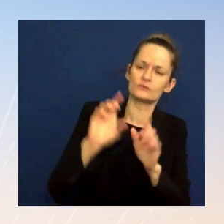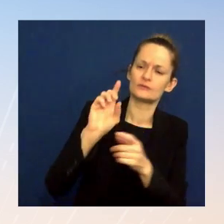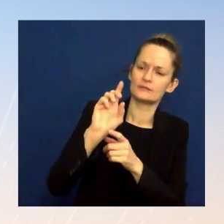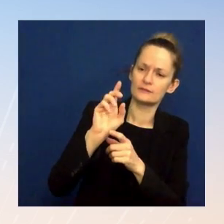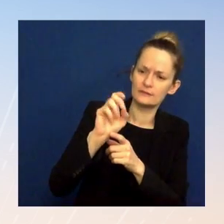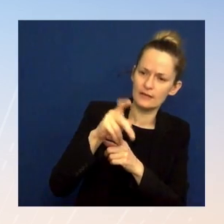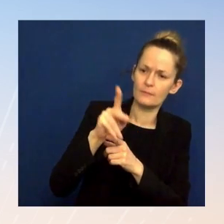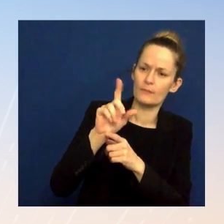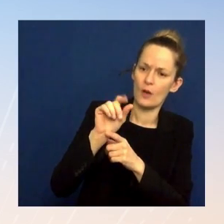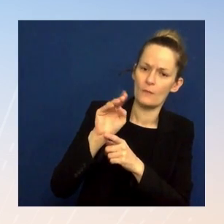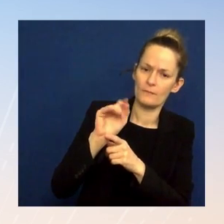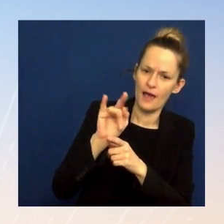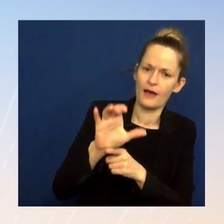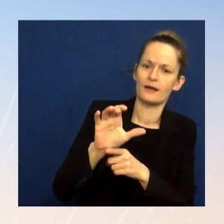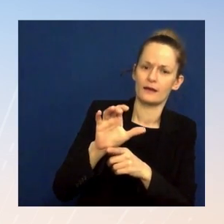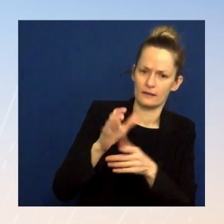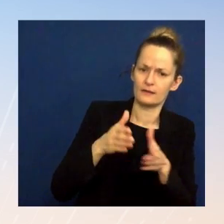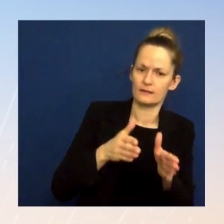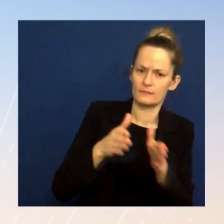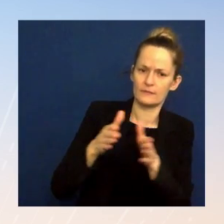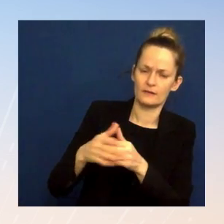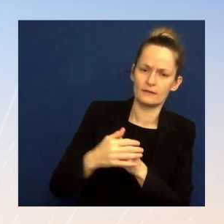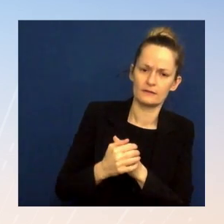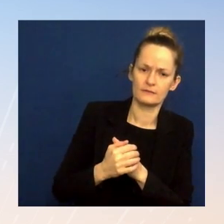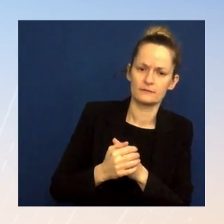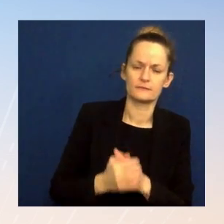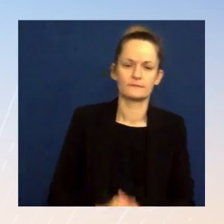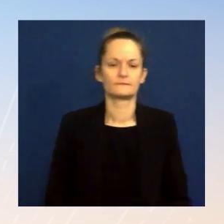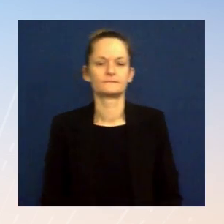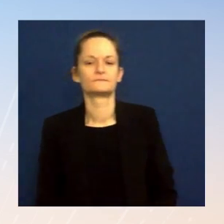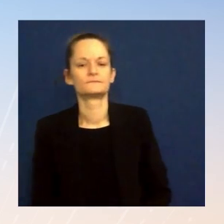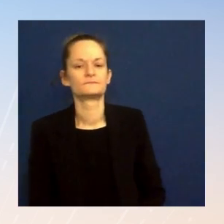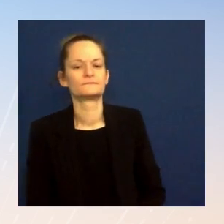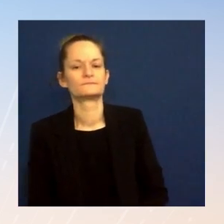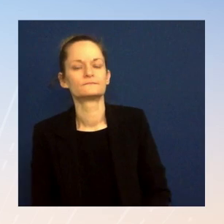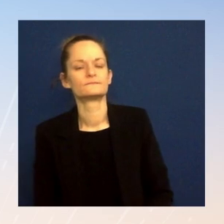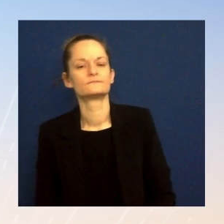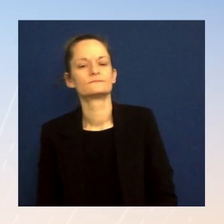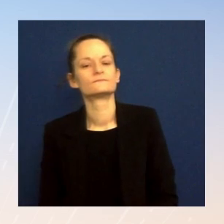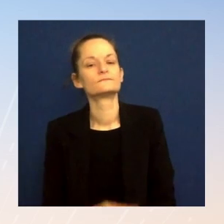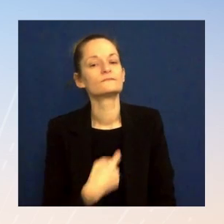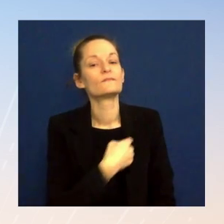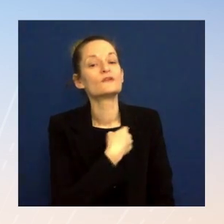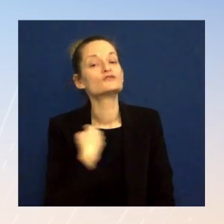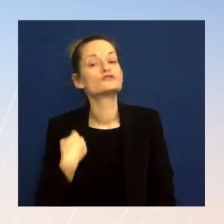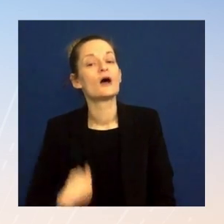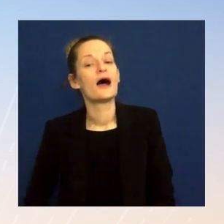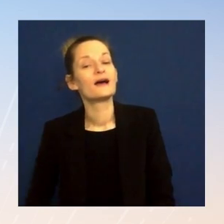the President's Special Envoy on Climate, John Kerry, noted that his Chinese counterparts